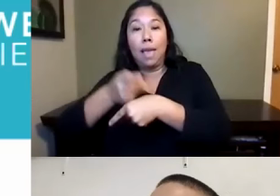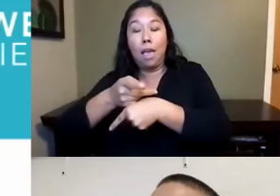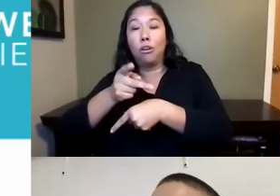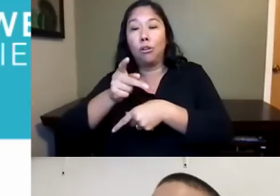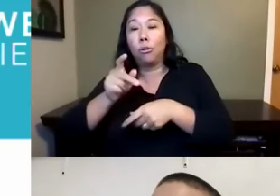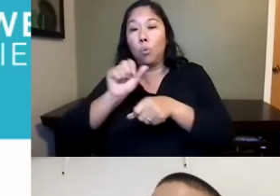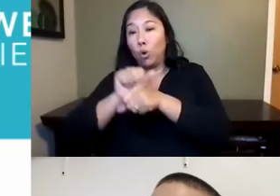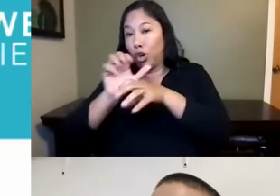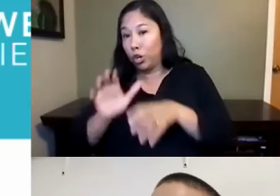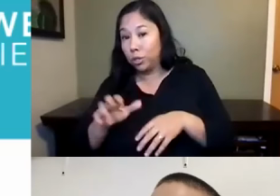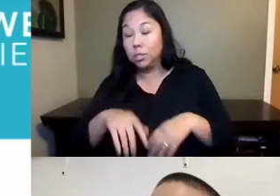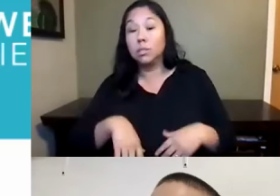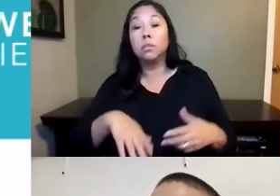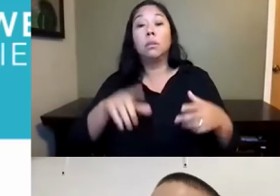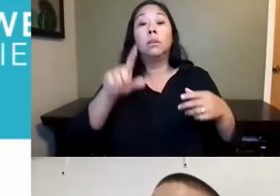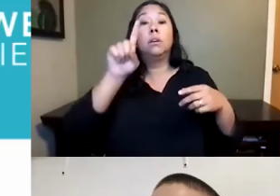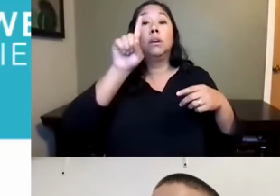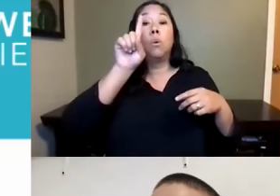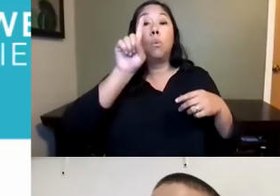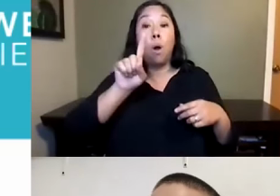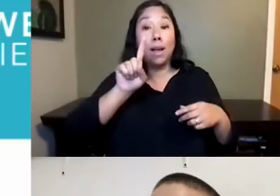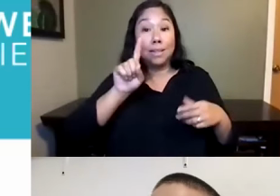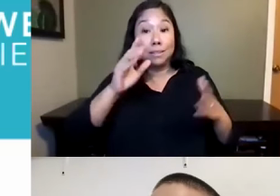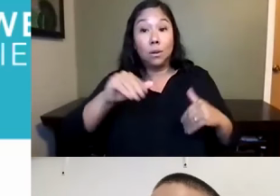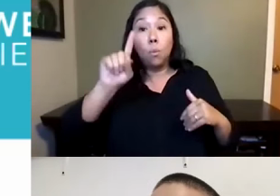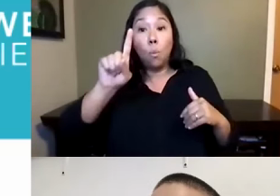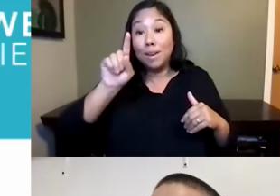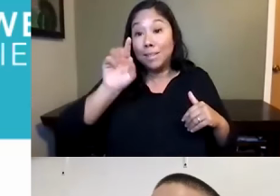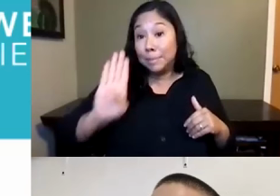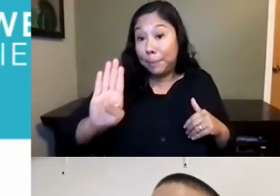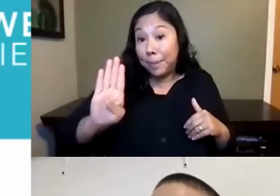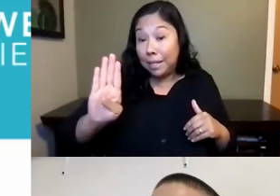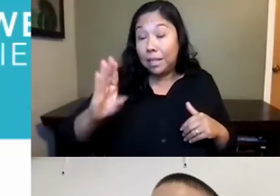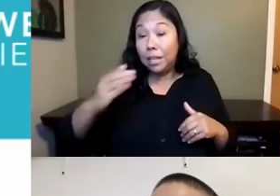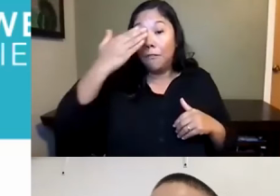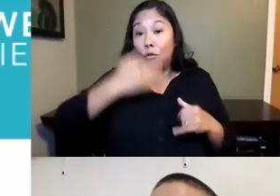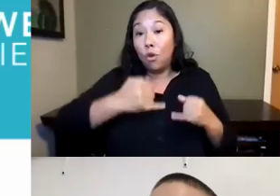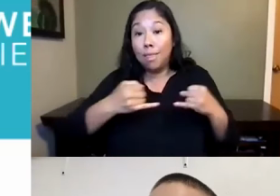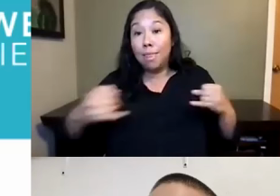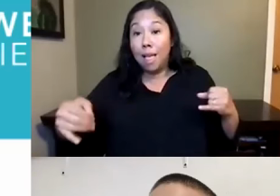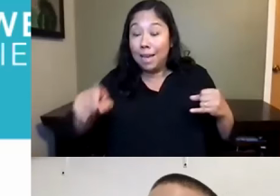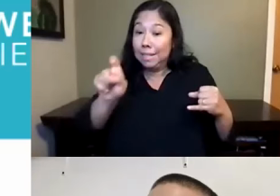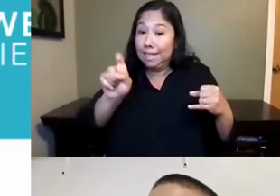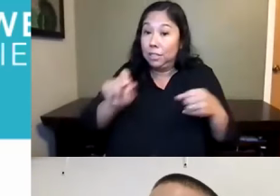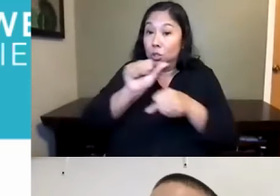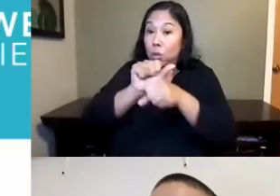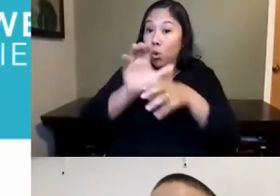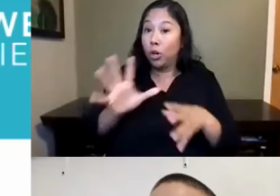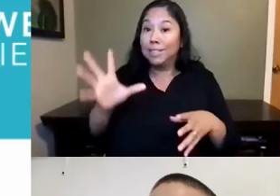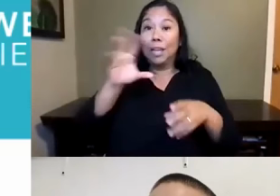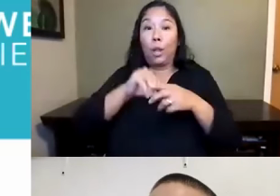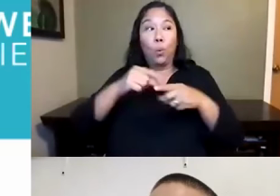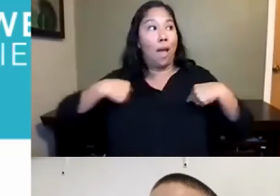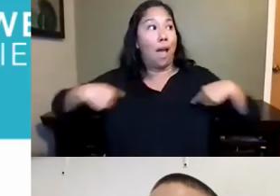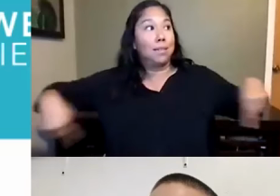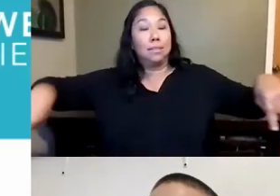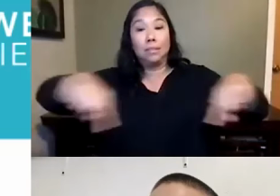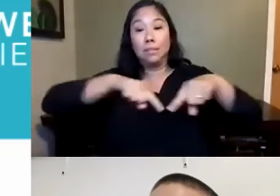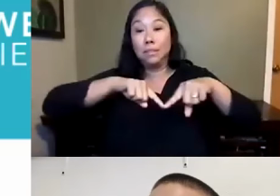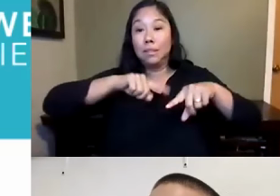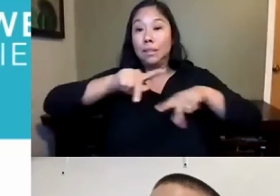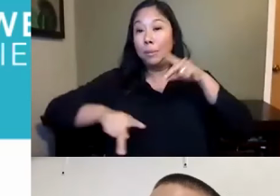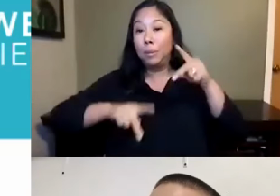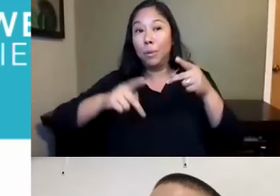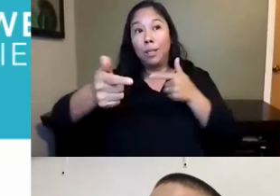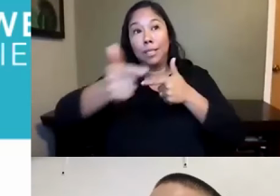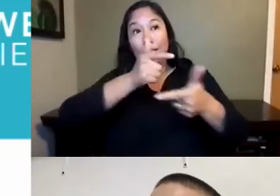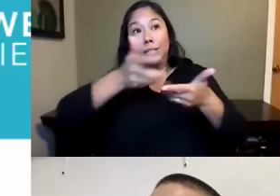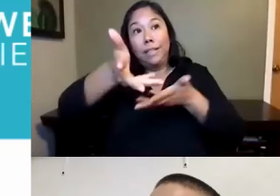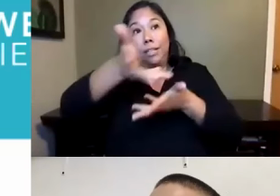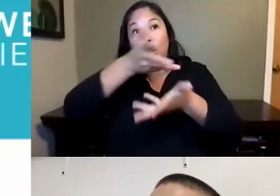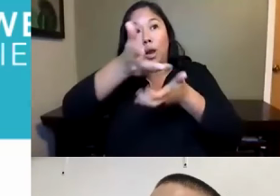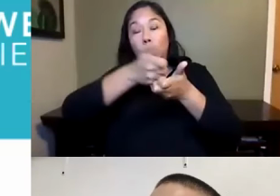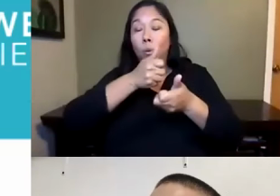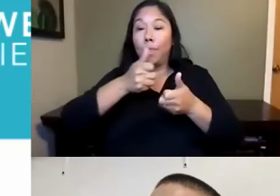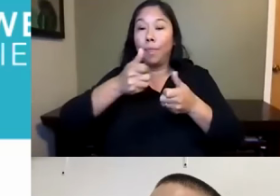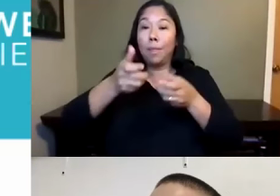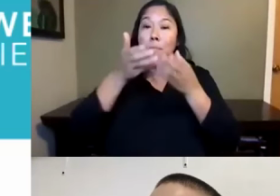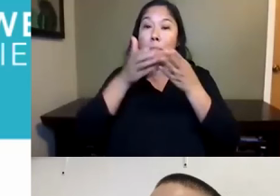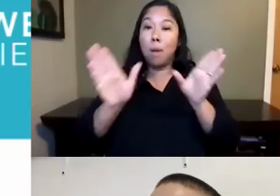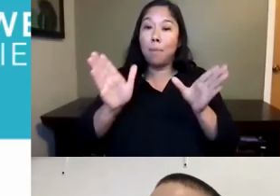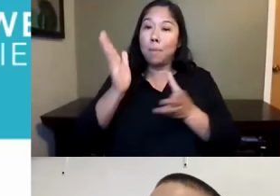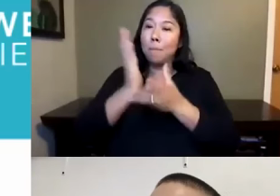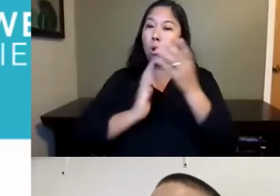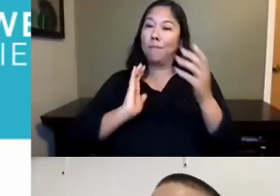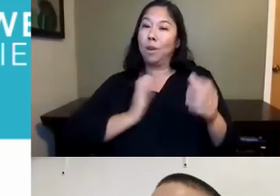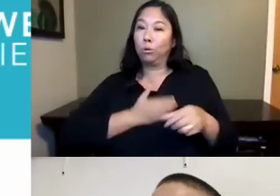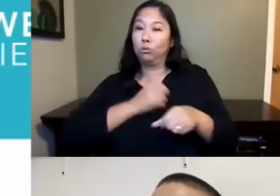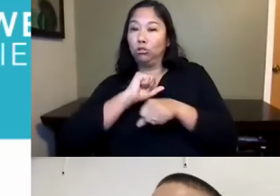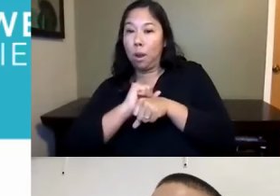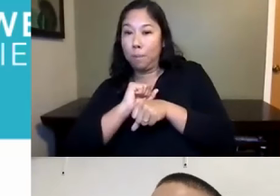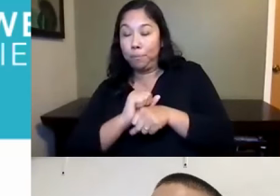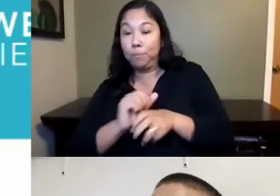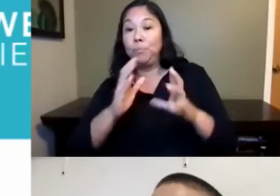1B is frontline essential workers as well as people age 75 years and older.